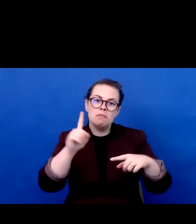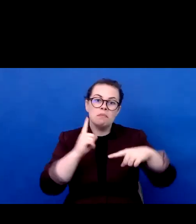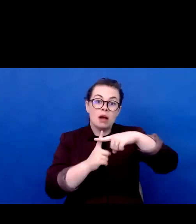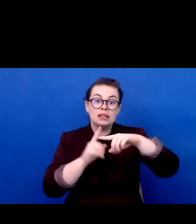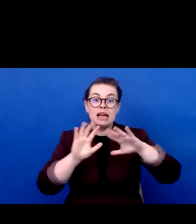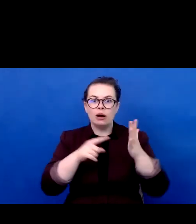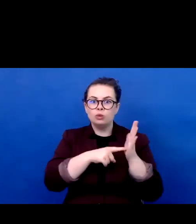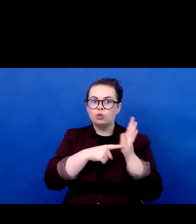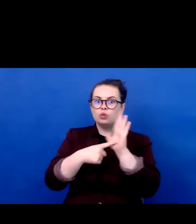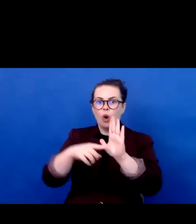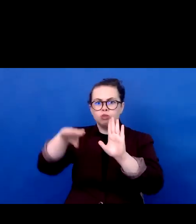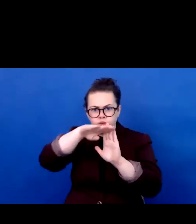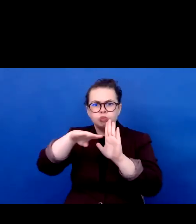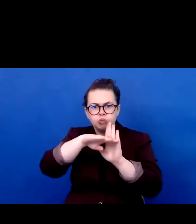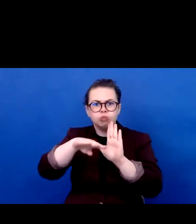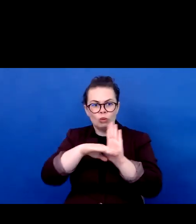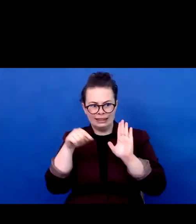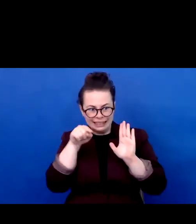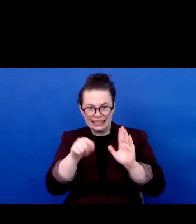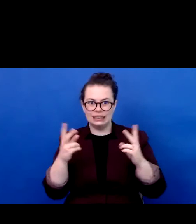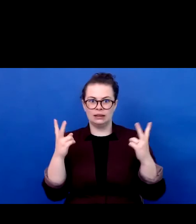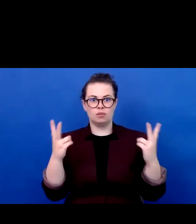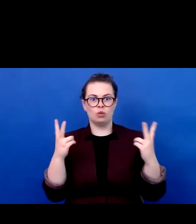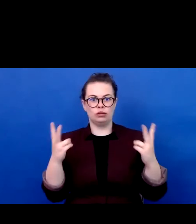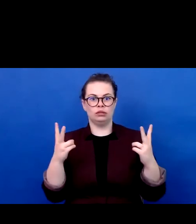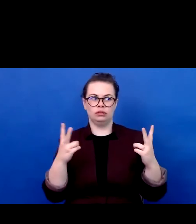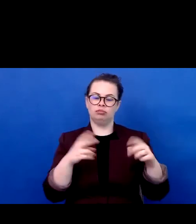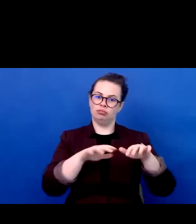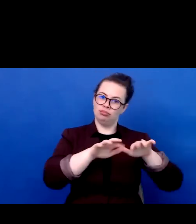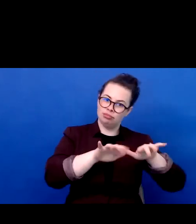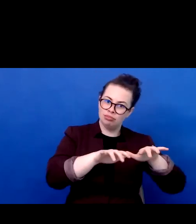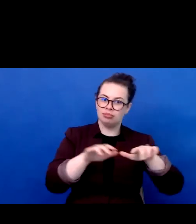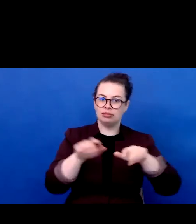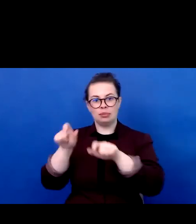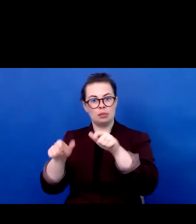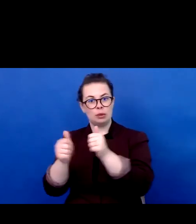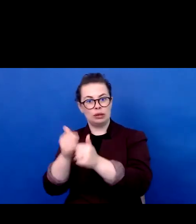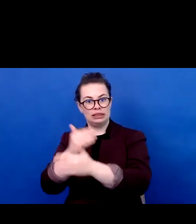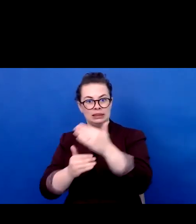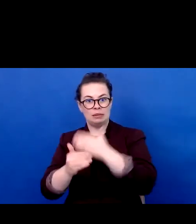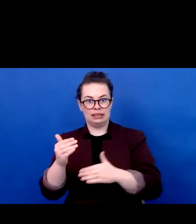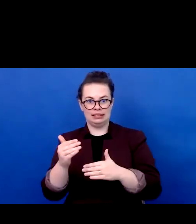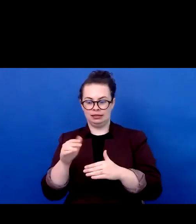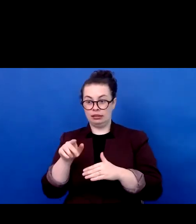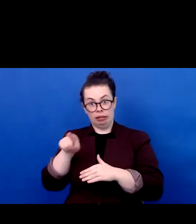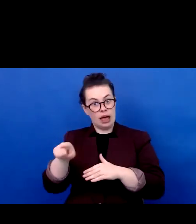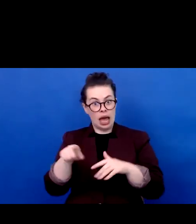the way that the persons with disabilities we're using tools